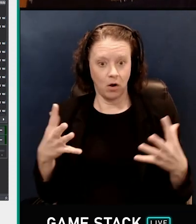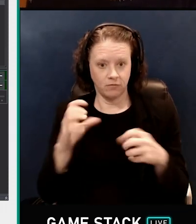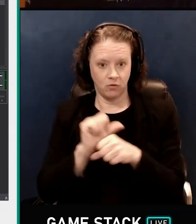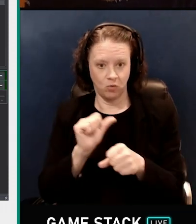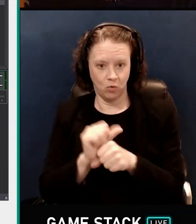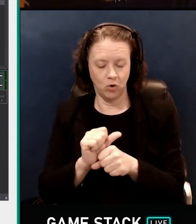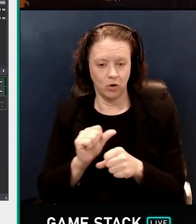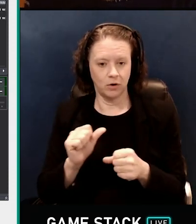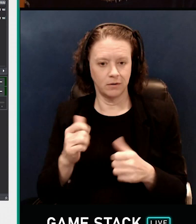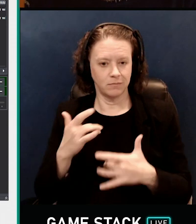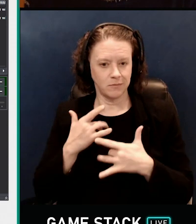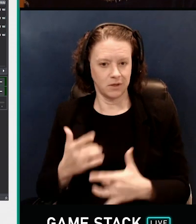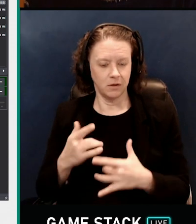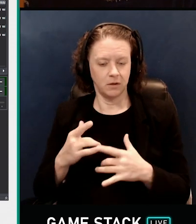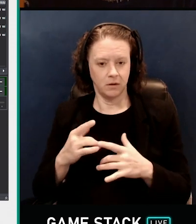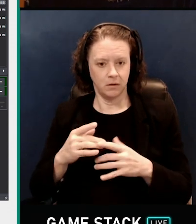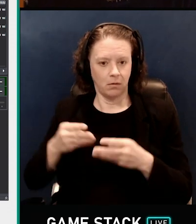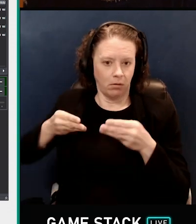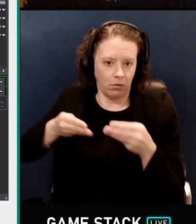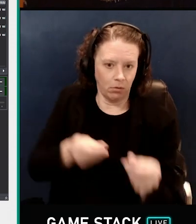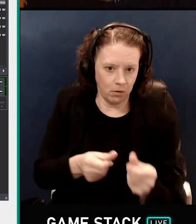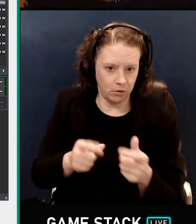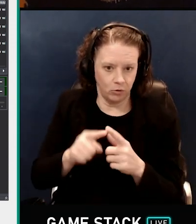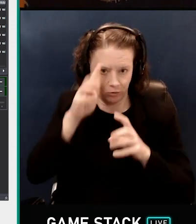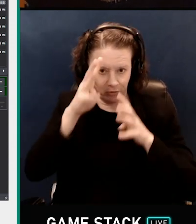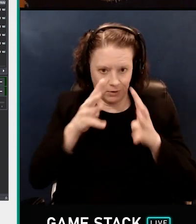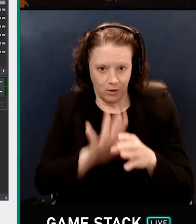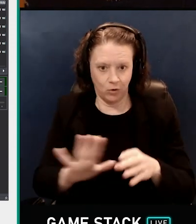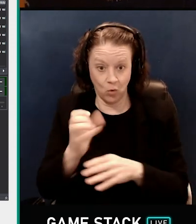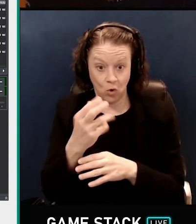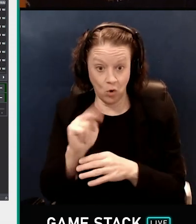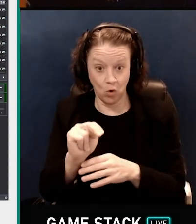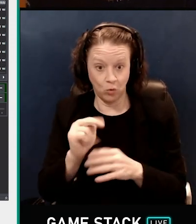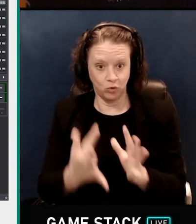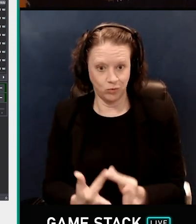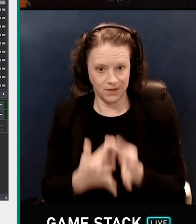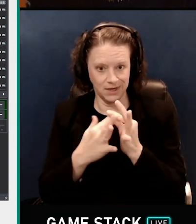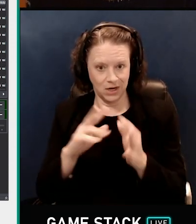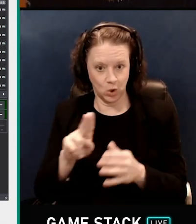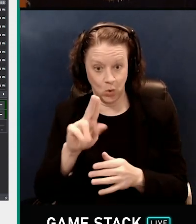of work that would have gone into creating your own unique UI and.